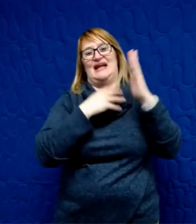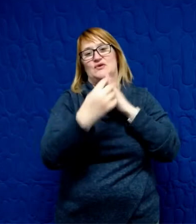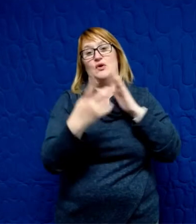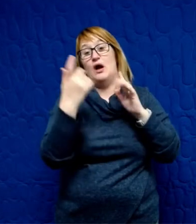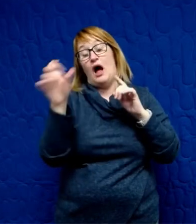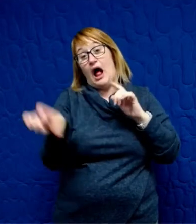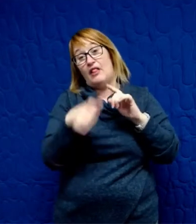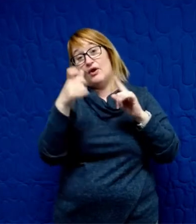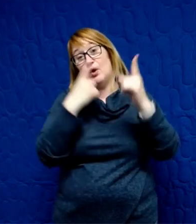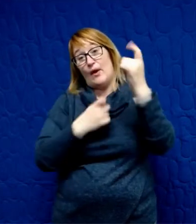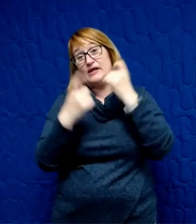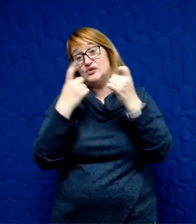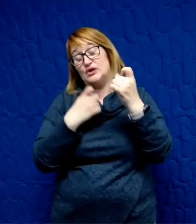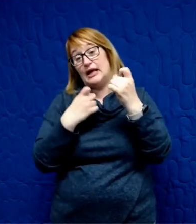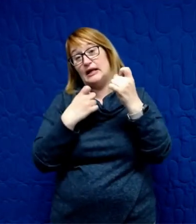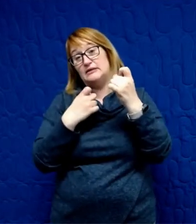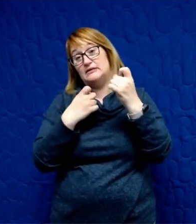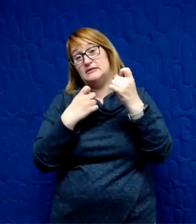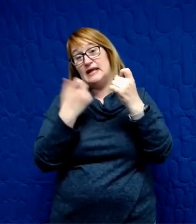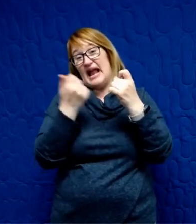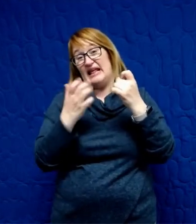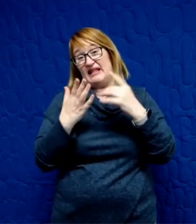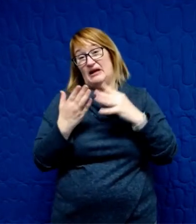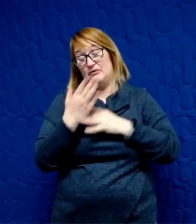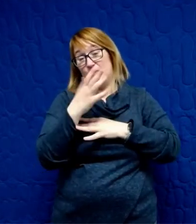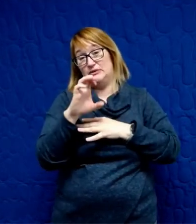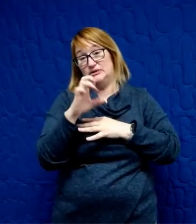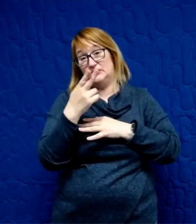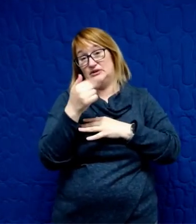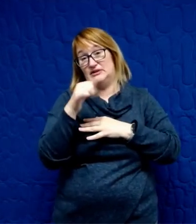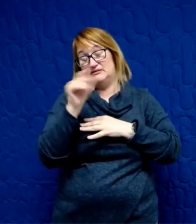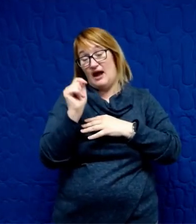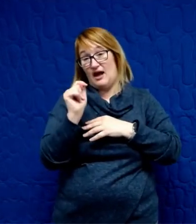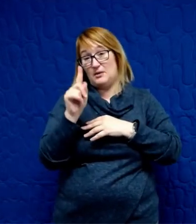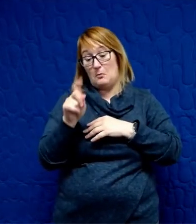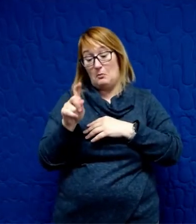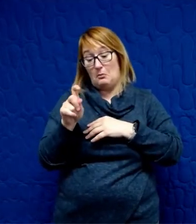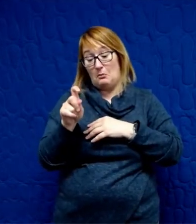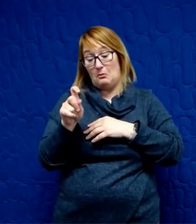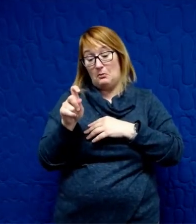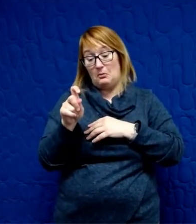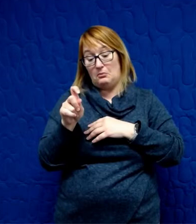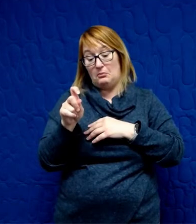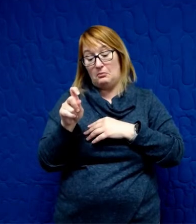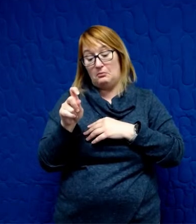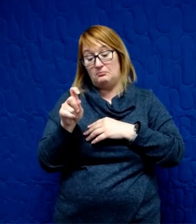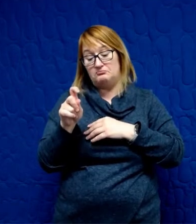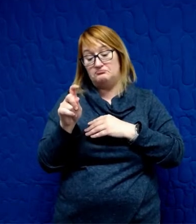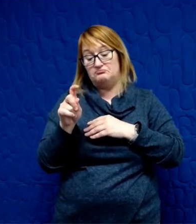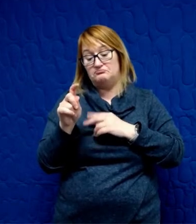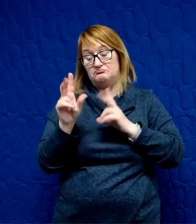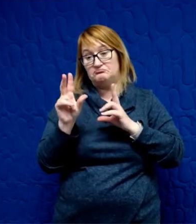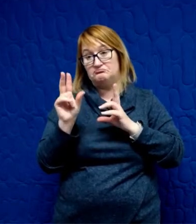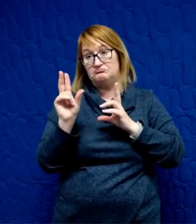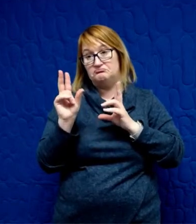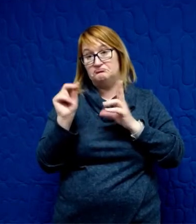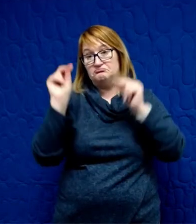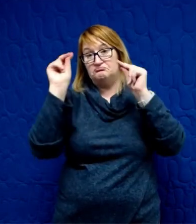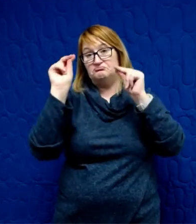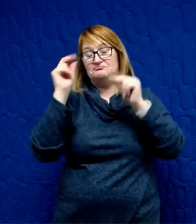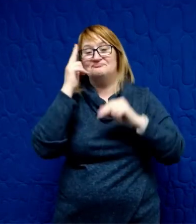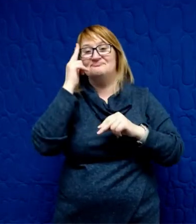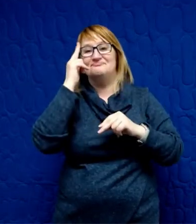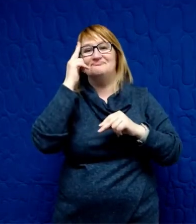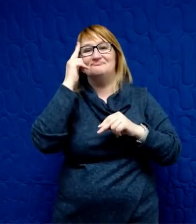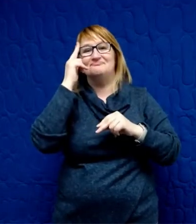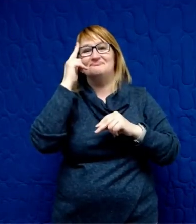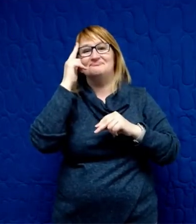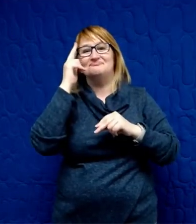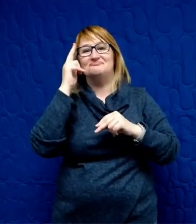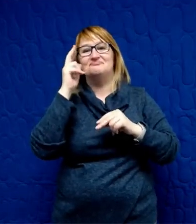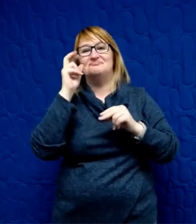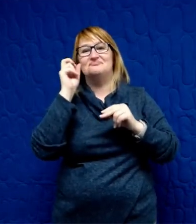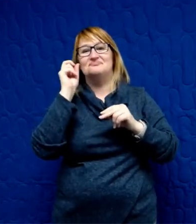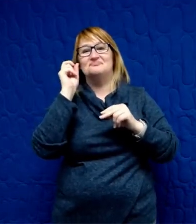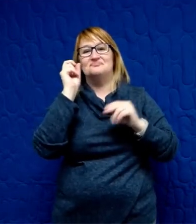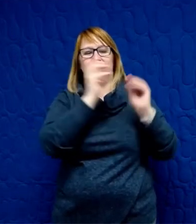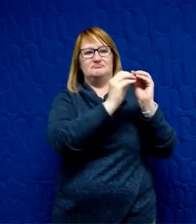of or anything else coming in through the chat. Okay well just as a reminder